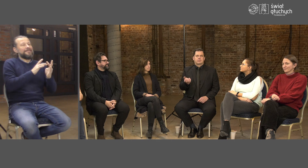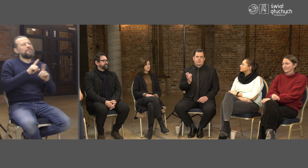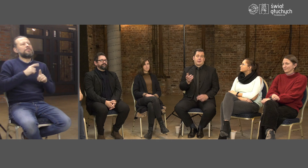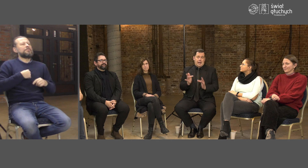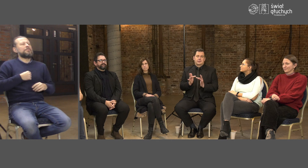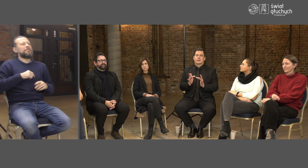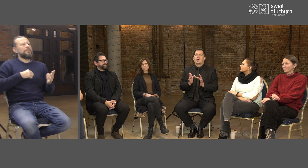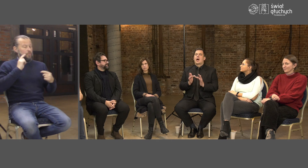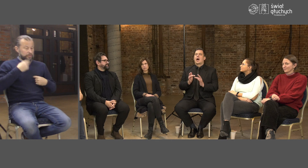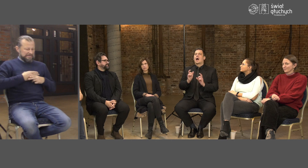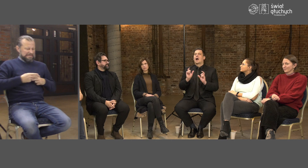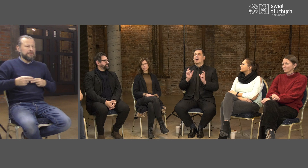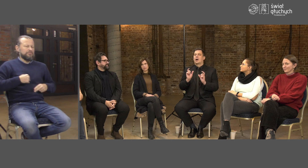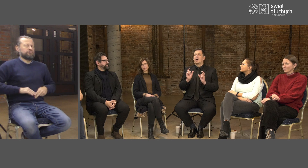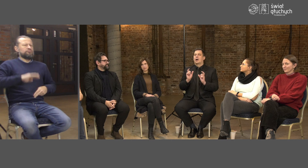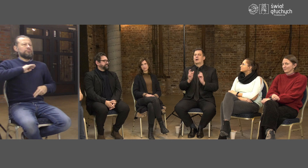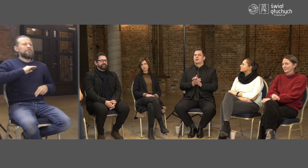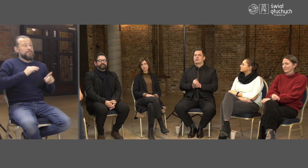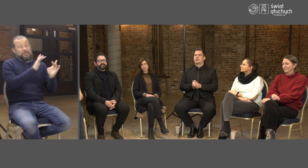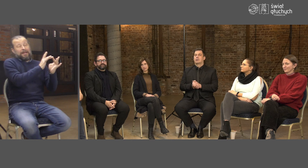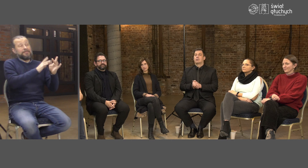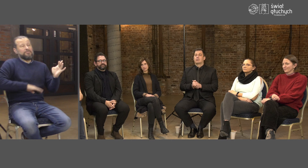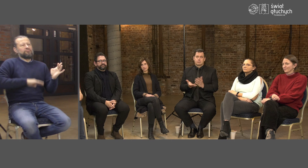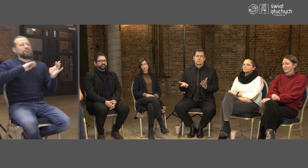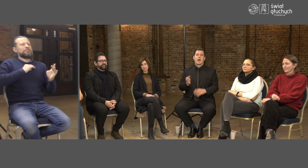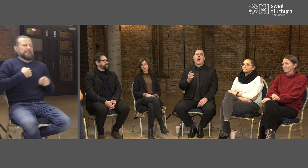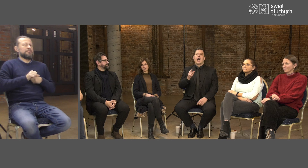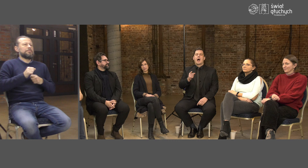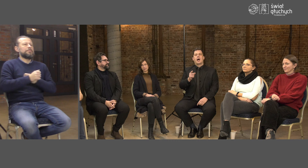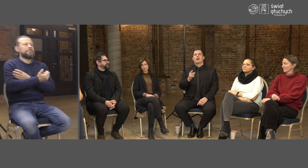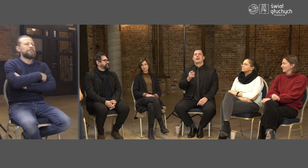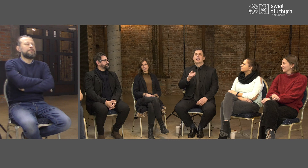I am Deaf — I am proud. He's right.